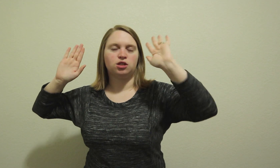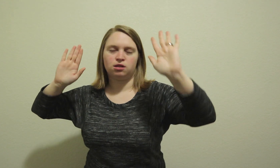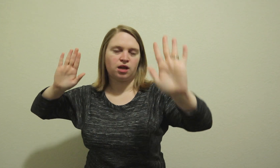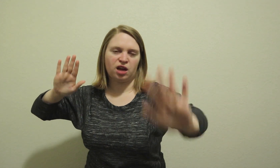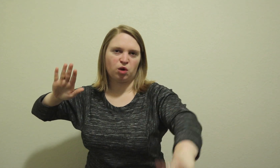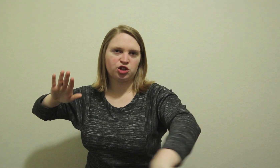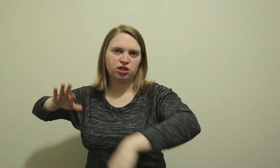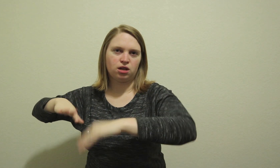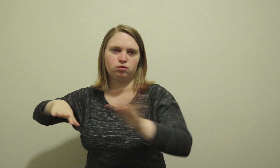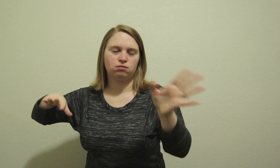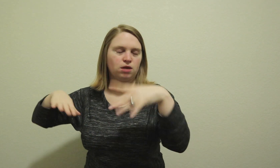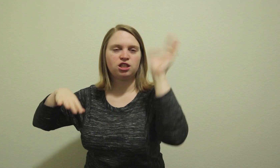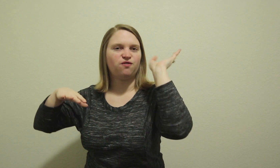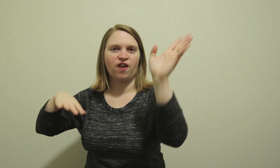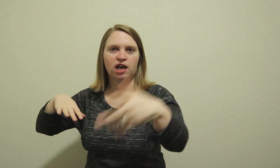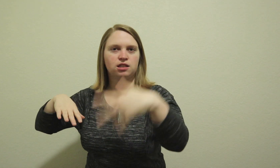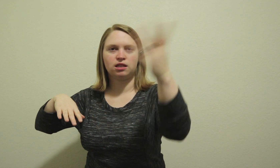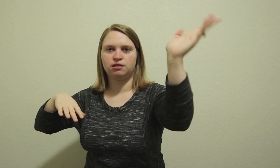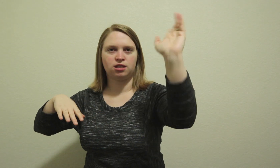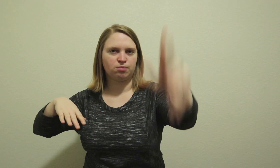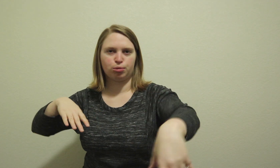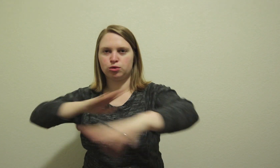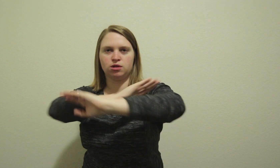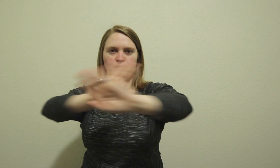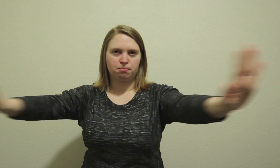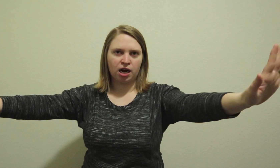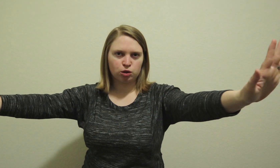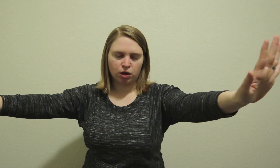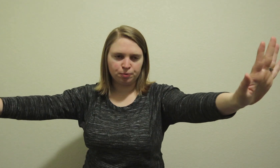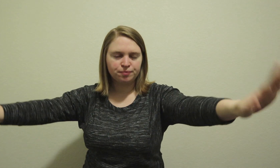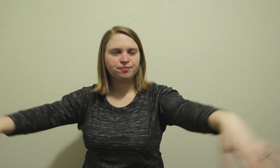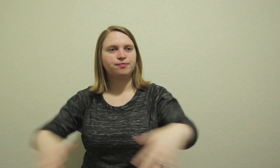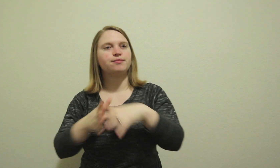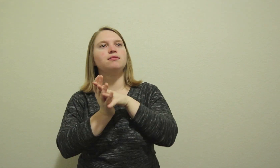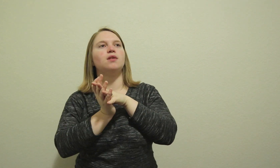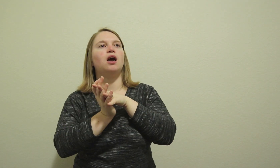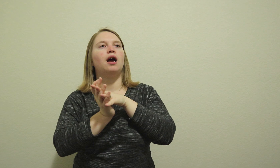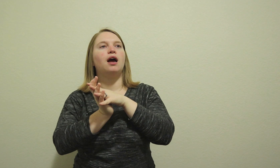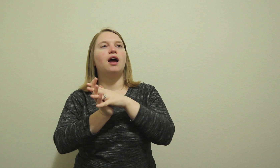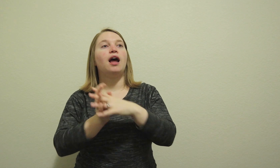Just hand wash it, it's fast and simple, no matter what